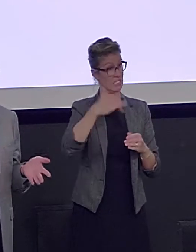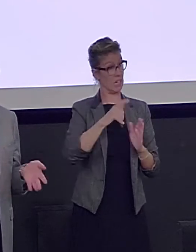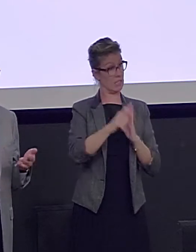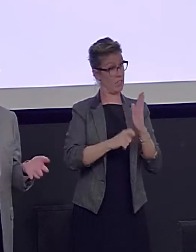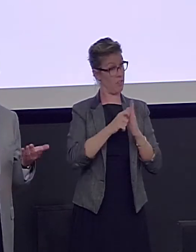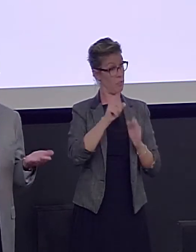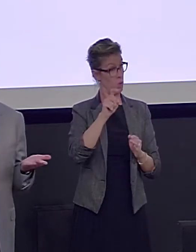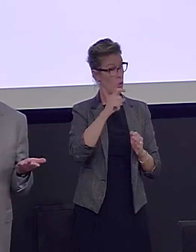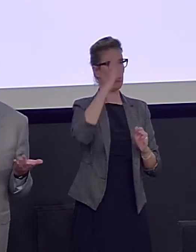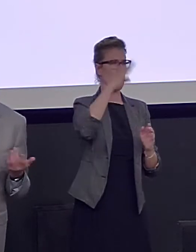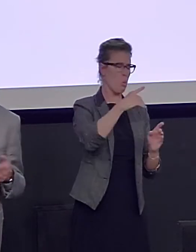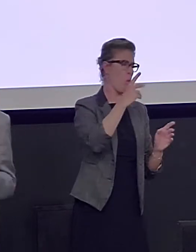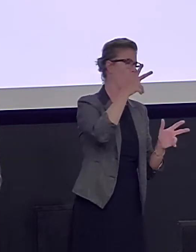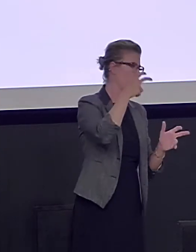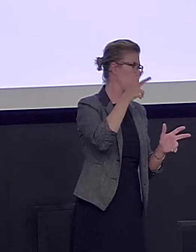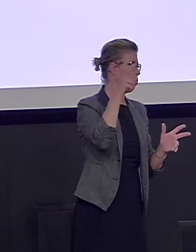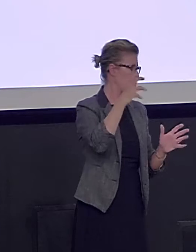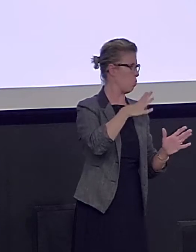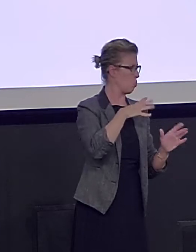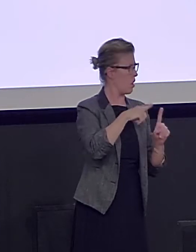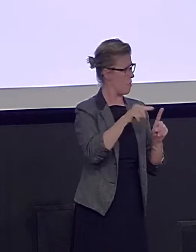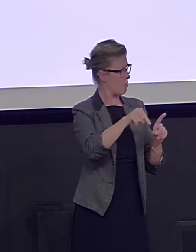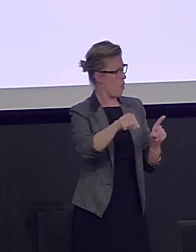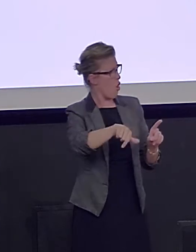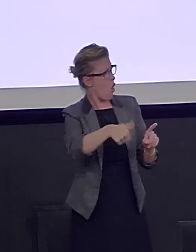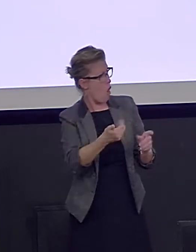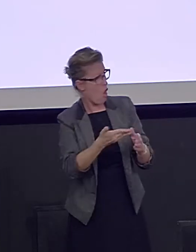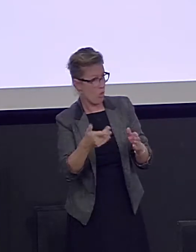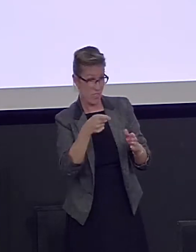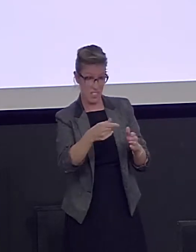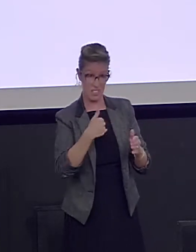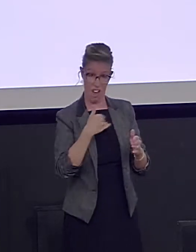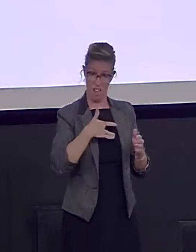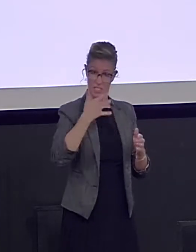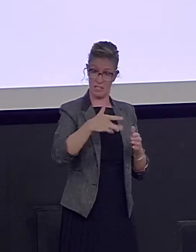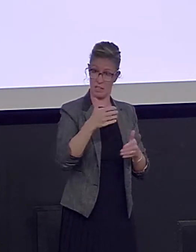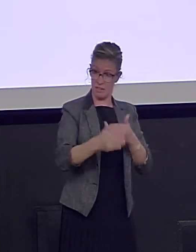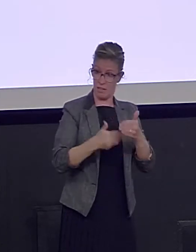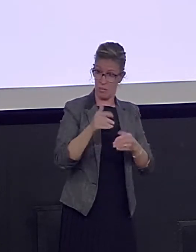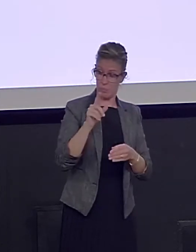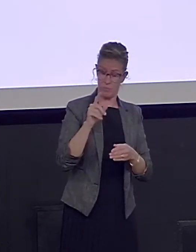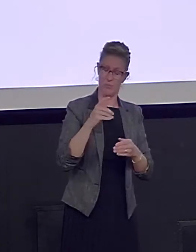as do the sensitive, sensory processes that I've just told you about.